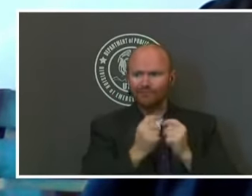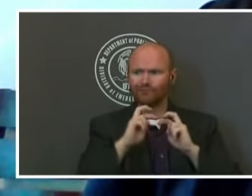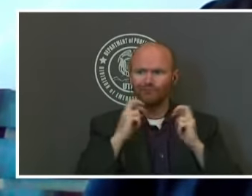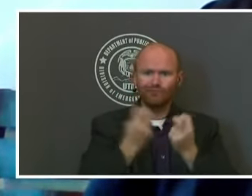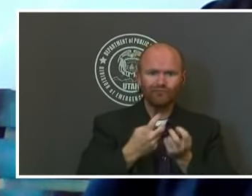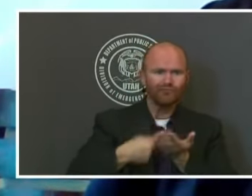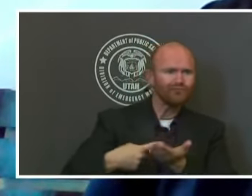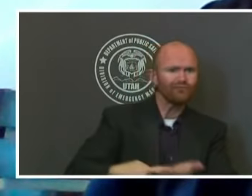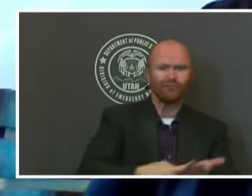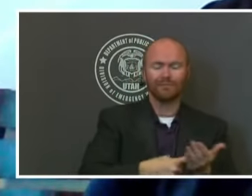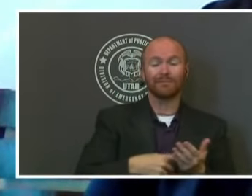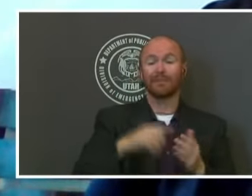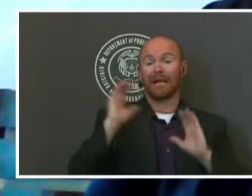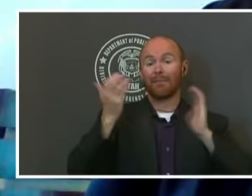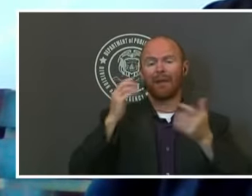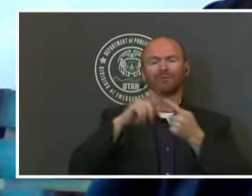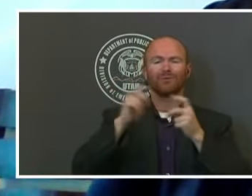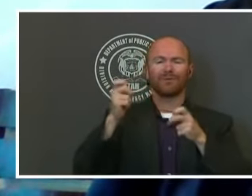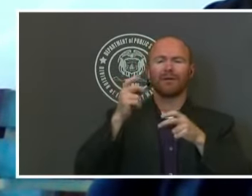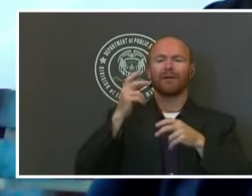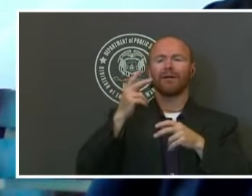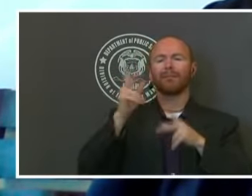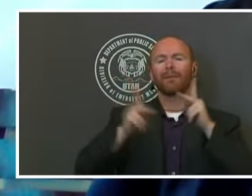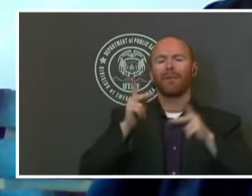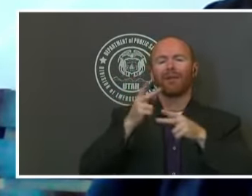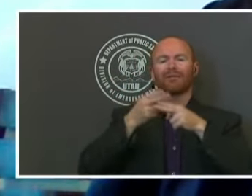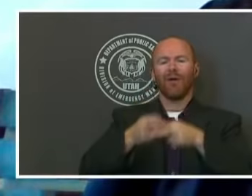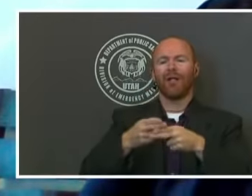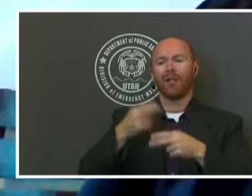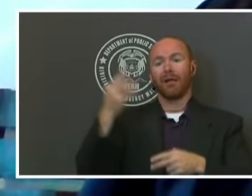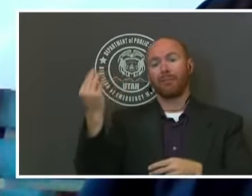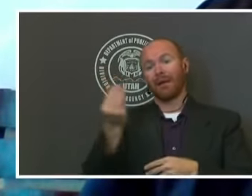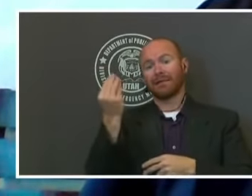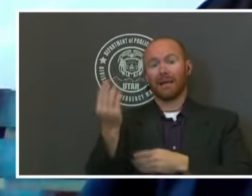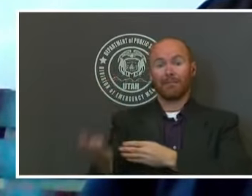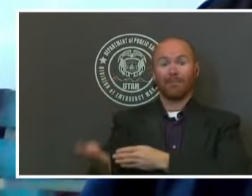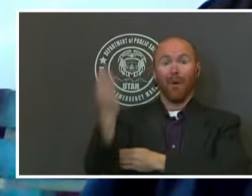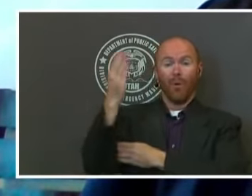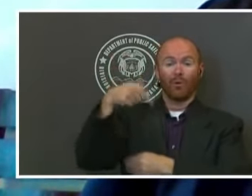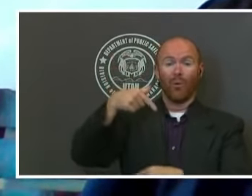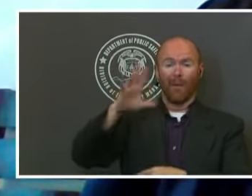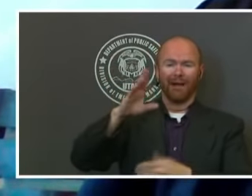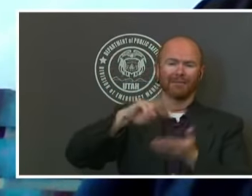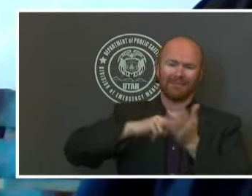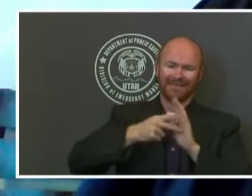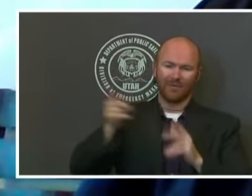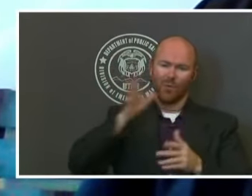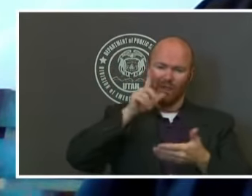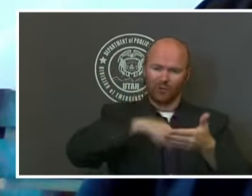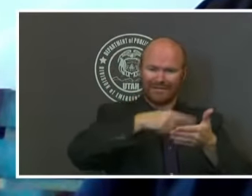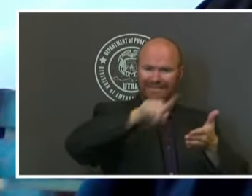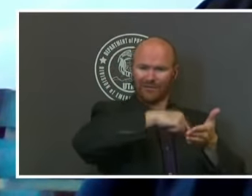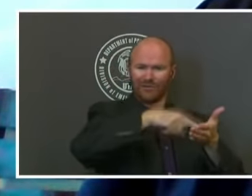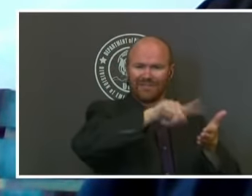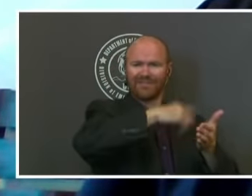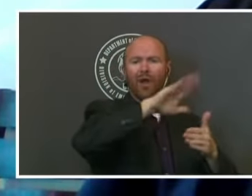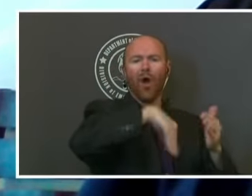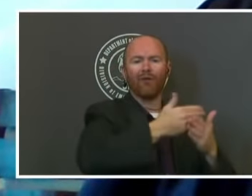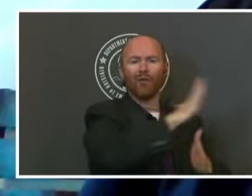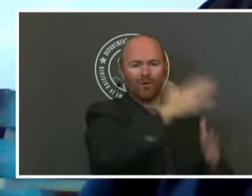so looking back on your decision